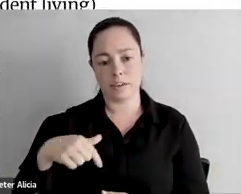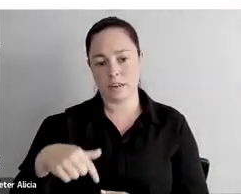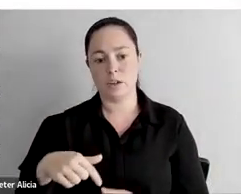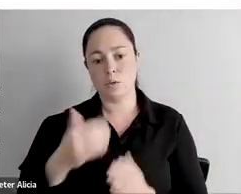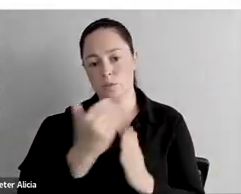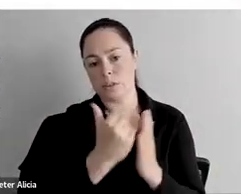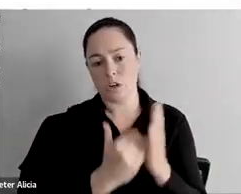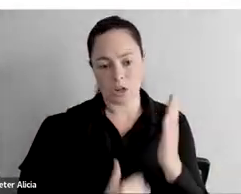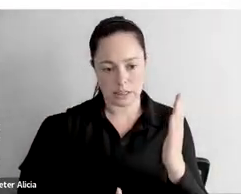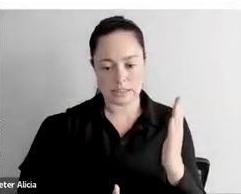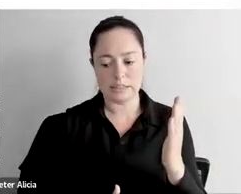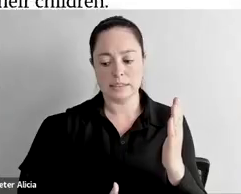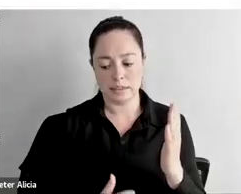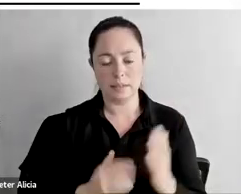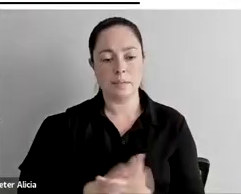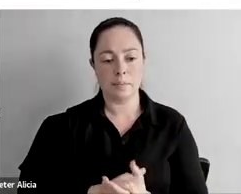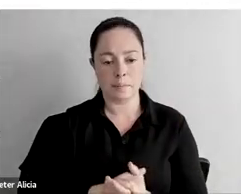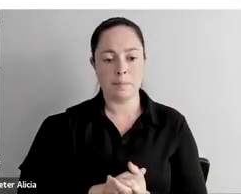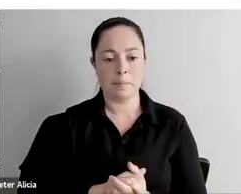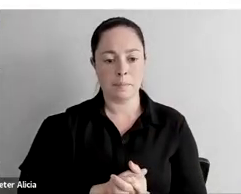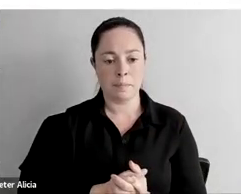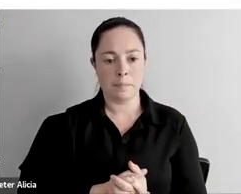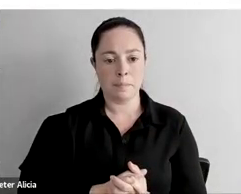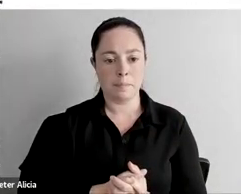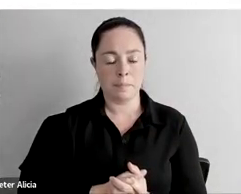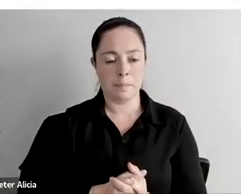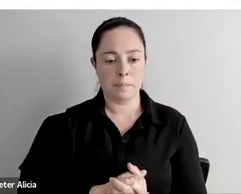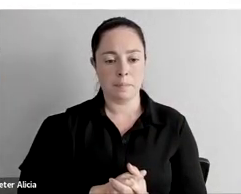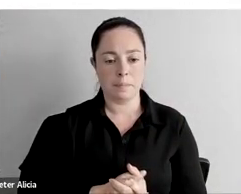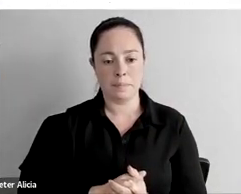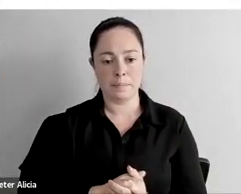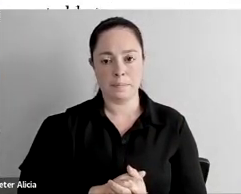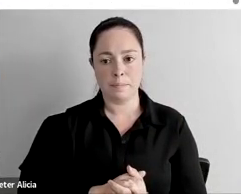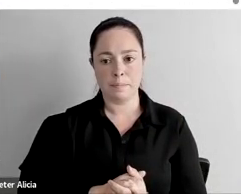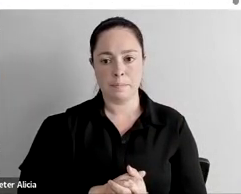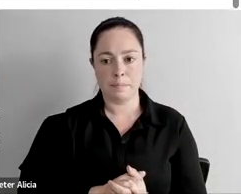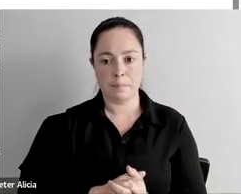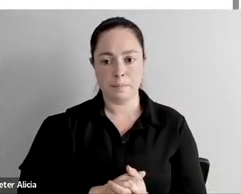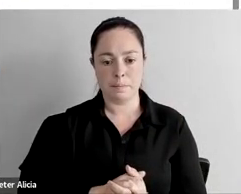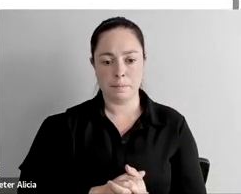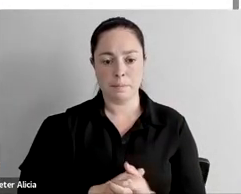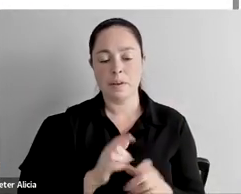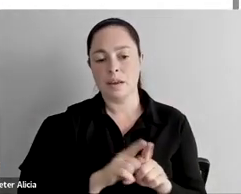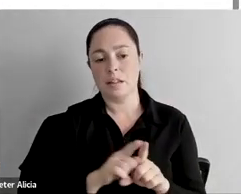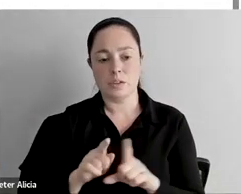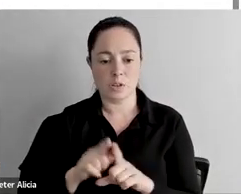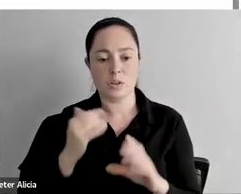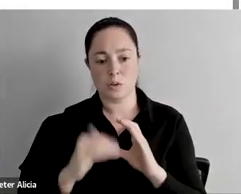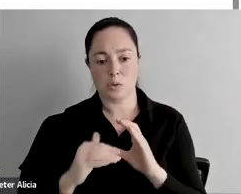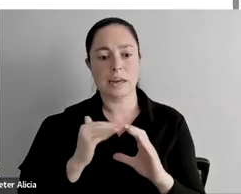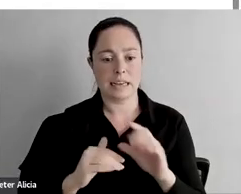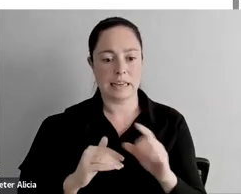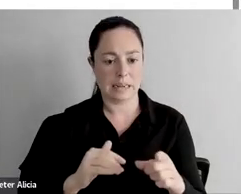And there is an email address, Center for Parents